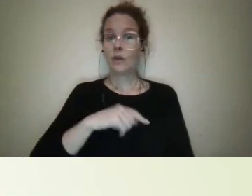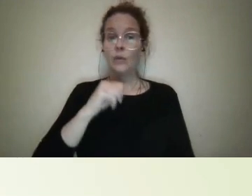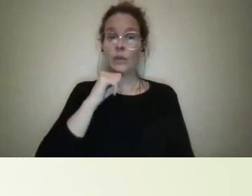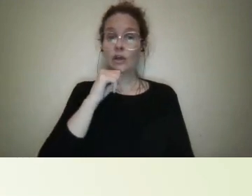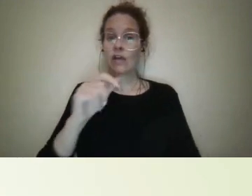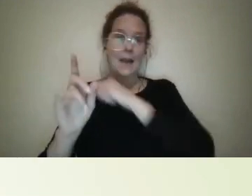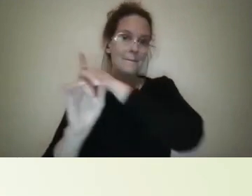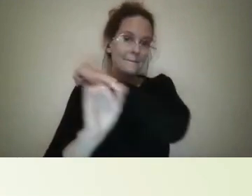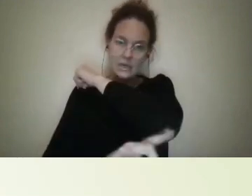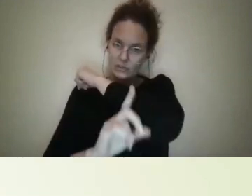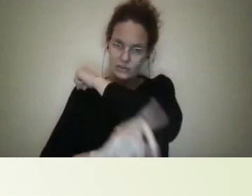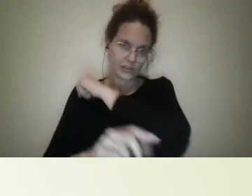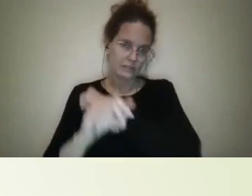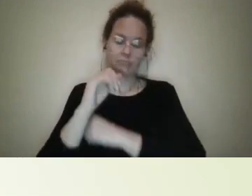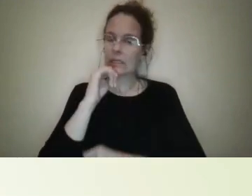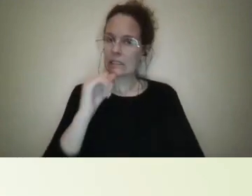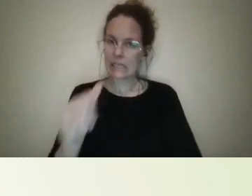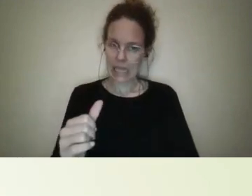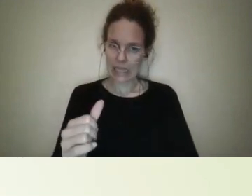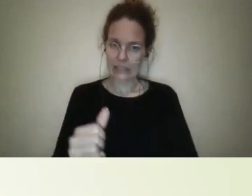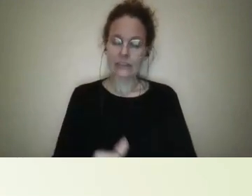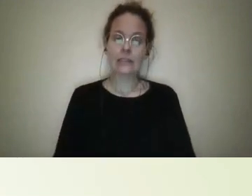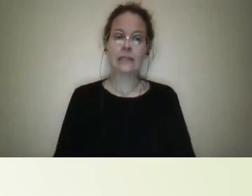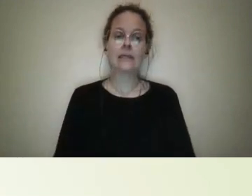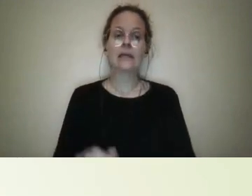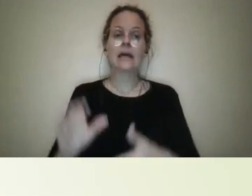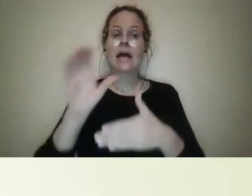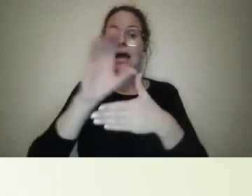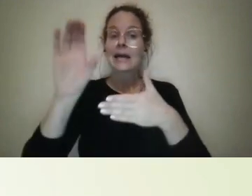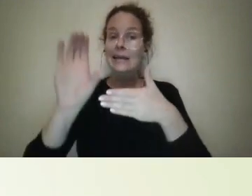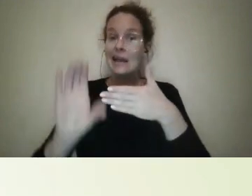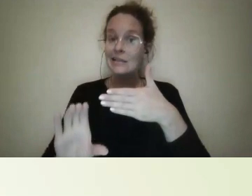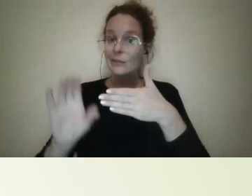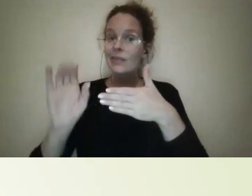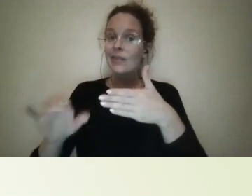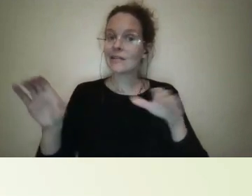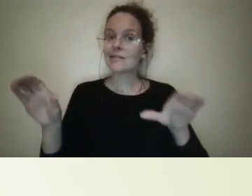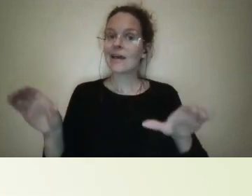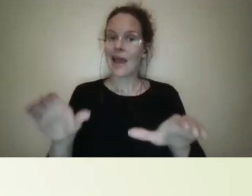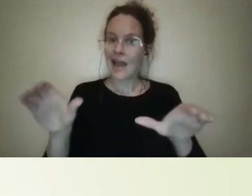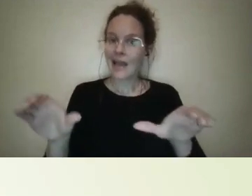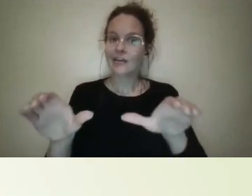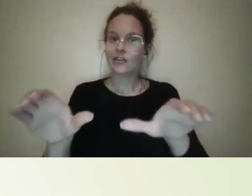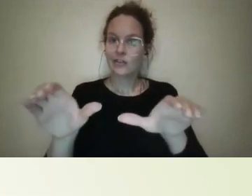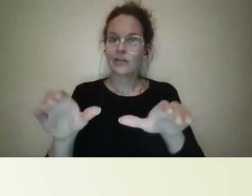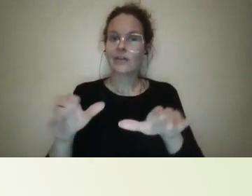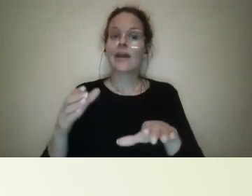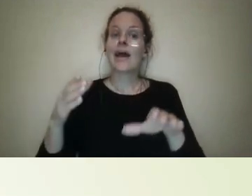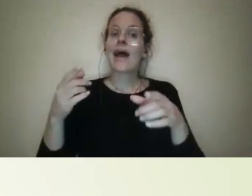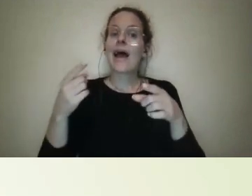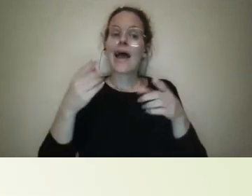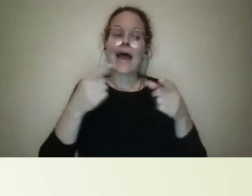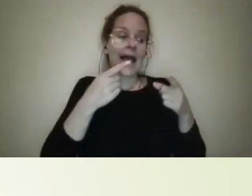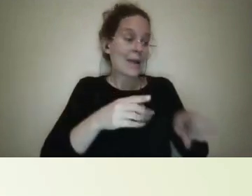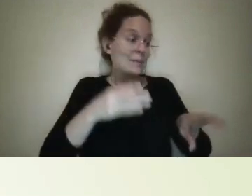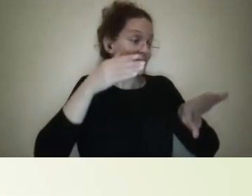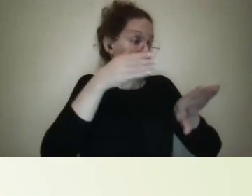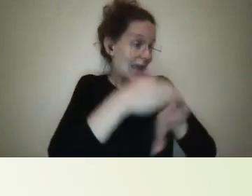Consequences is an action, anything that happens after a behavior. Now remember,